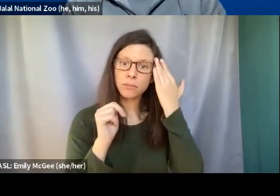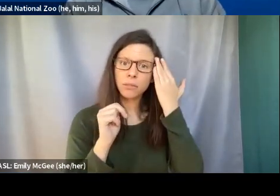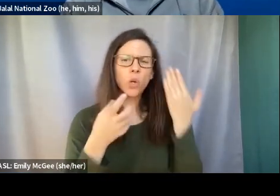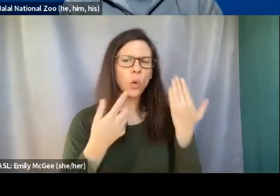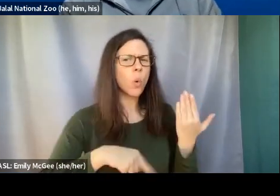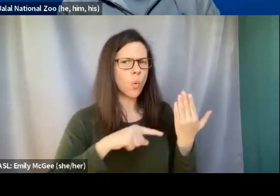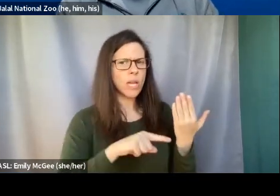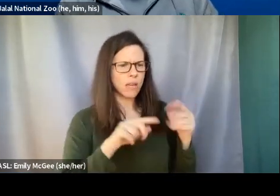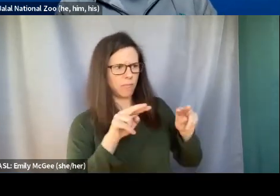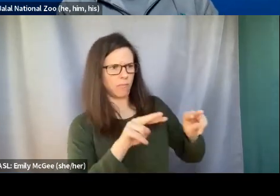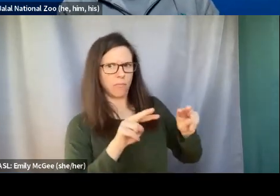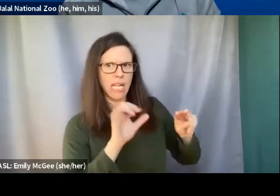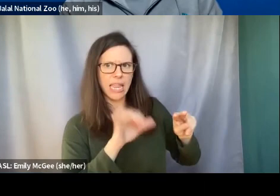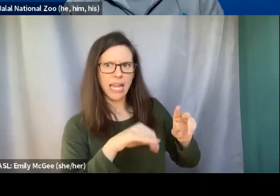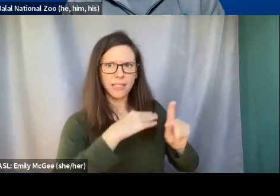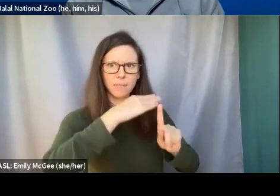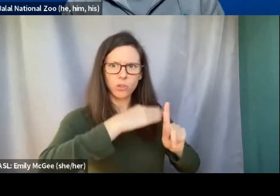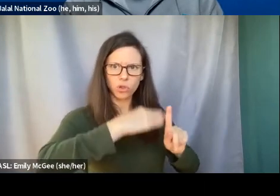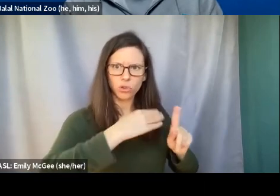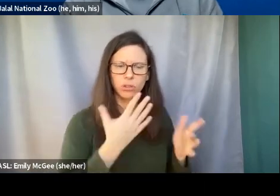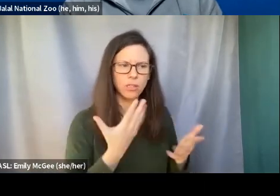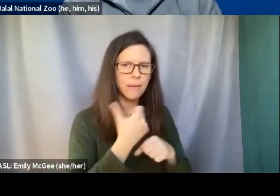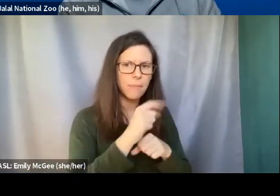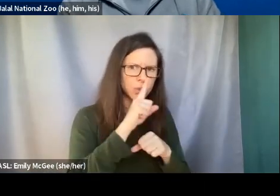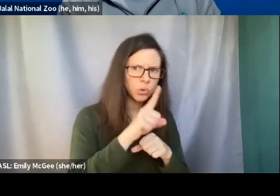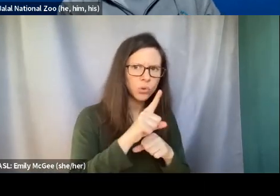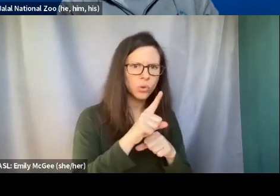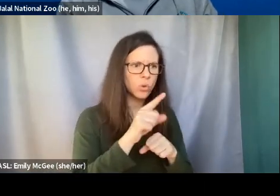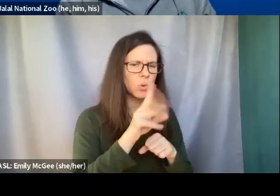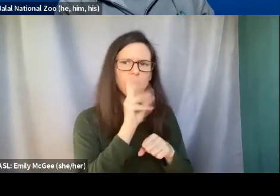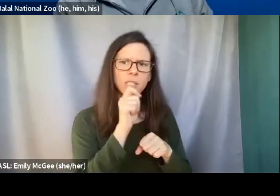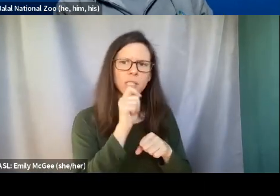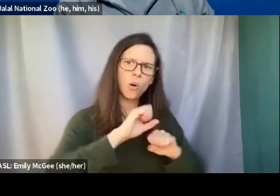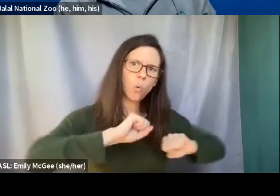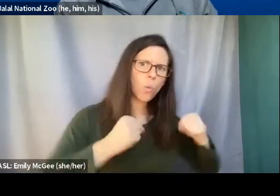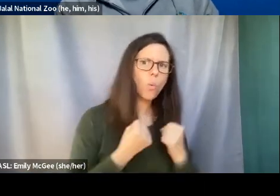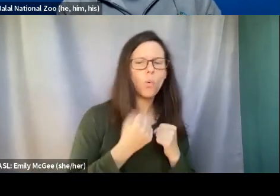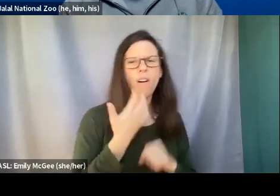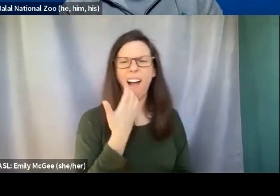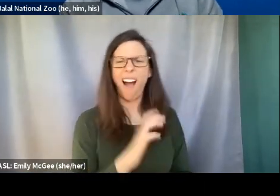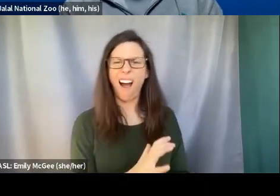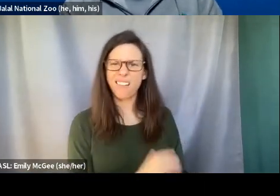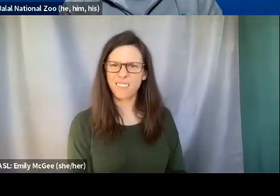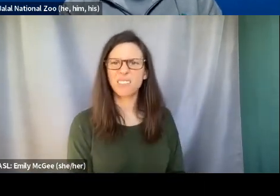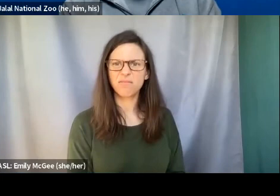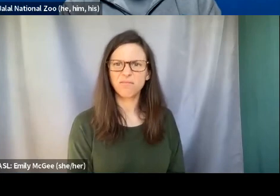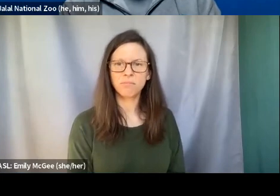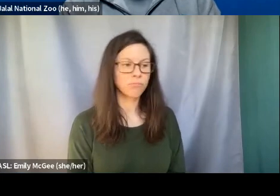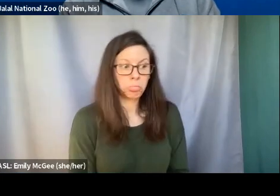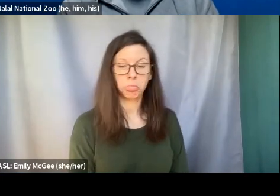too cold or too hot uh for the animals and that is the same you know across the zoo.